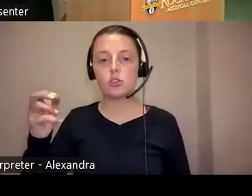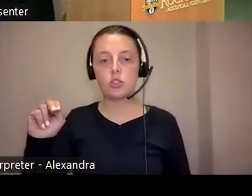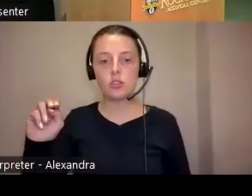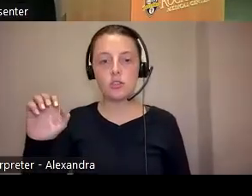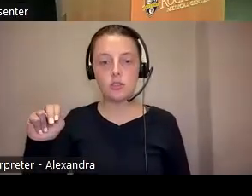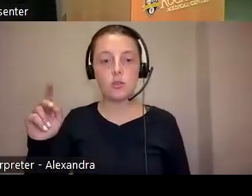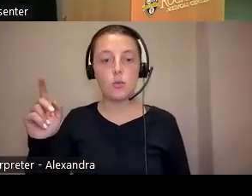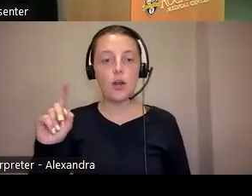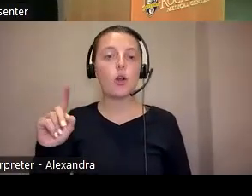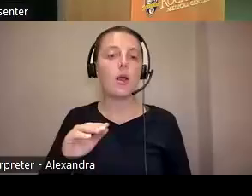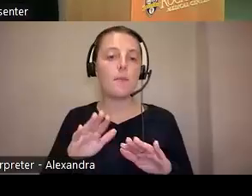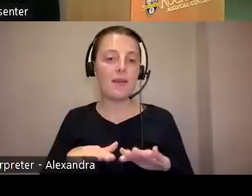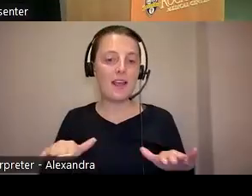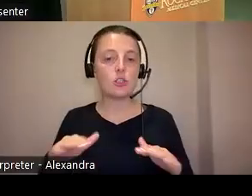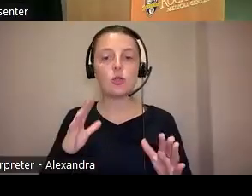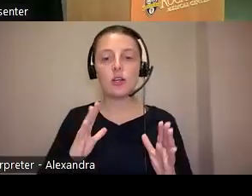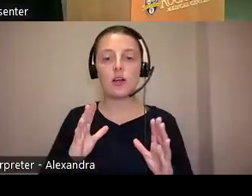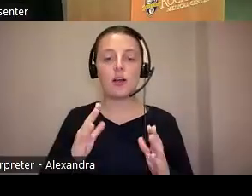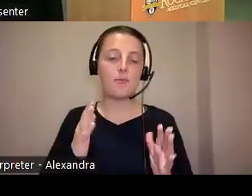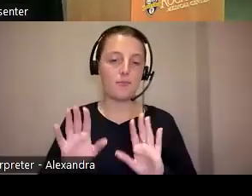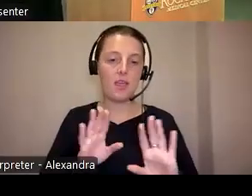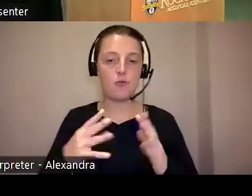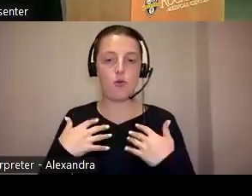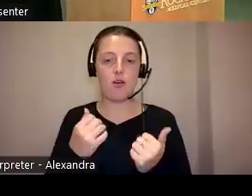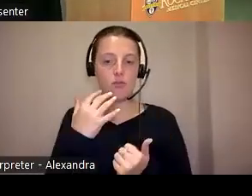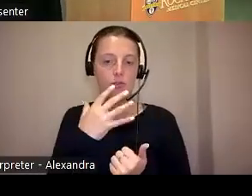and Danielle Alameira at Mobile Crisis. Many of these people are in the room today. And